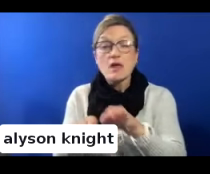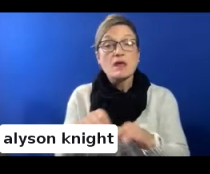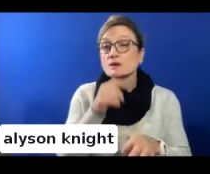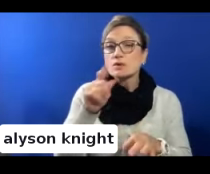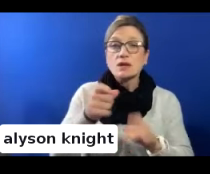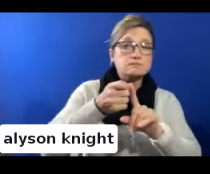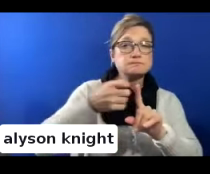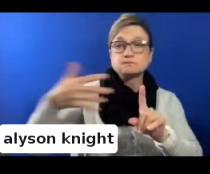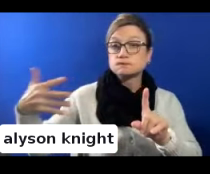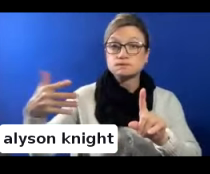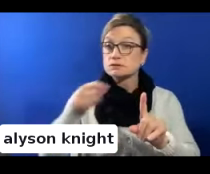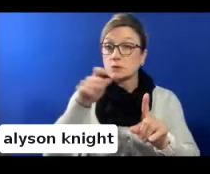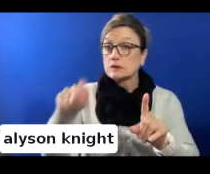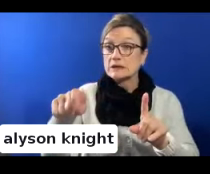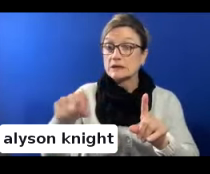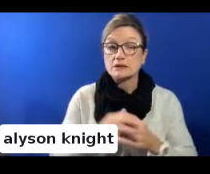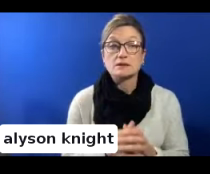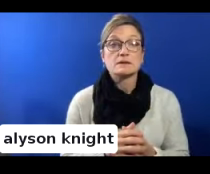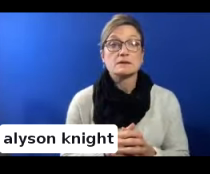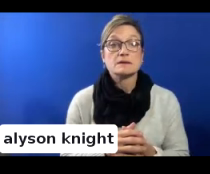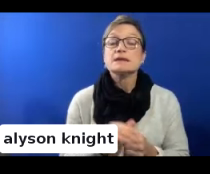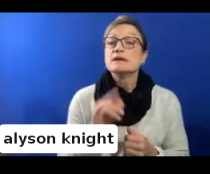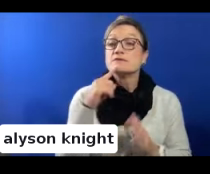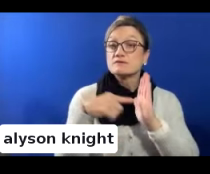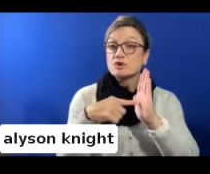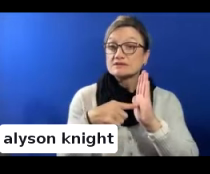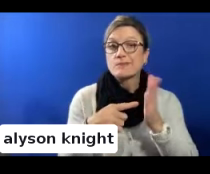For example, this would be a sample response.